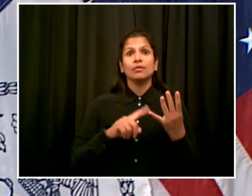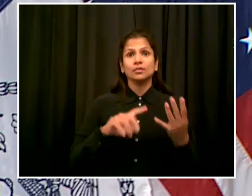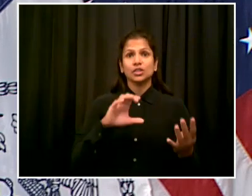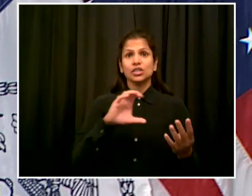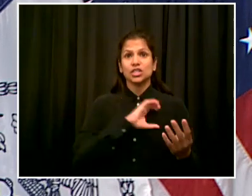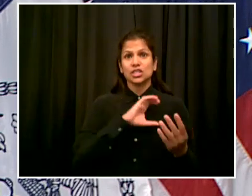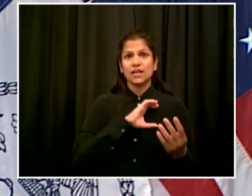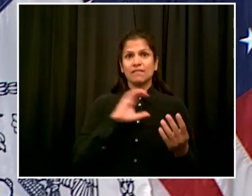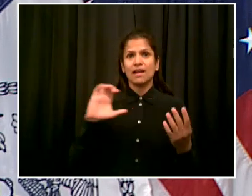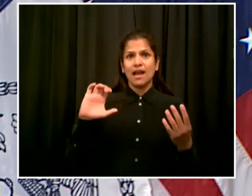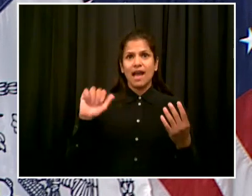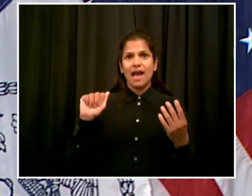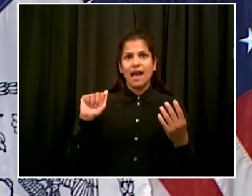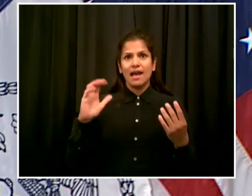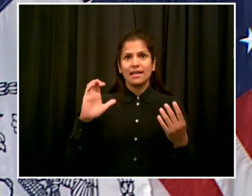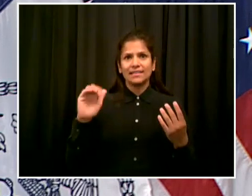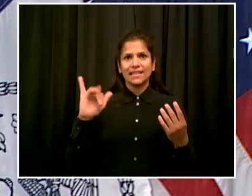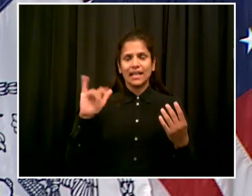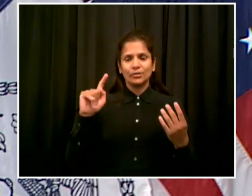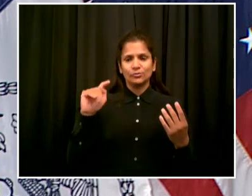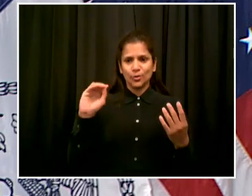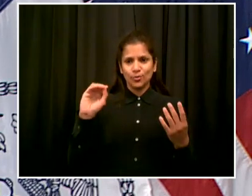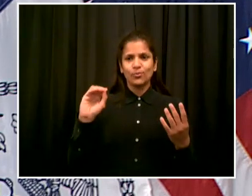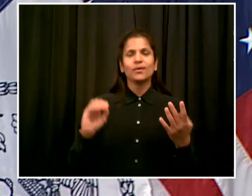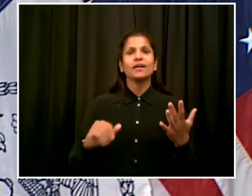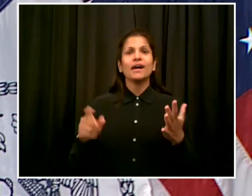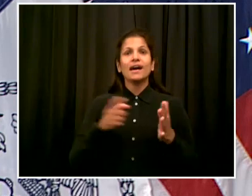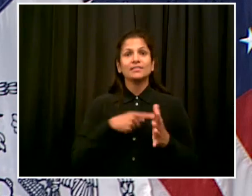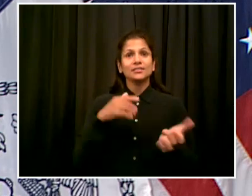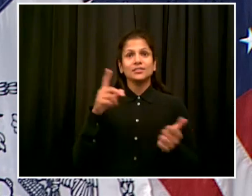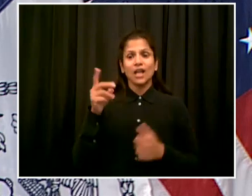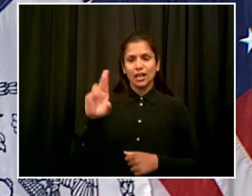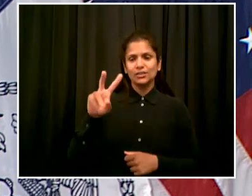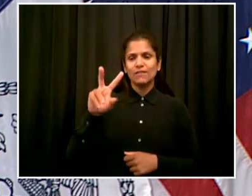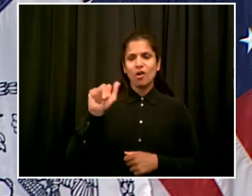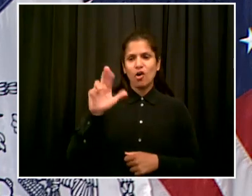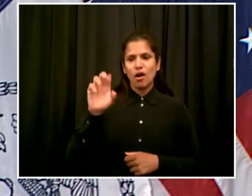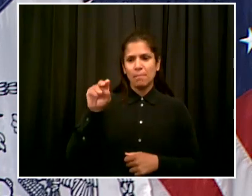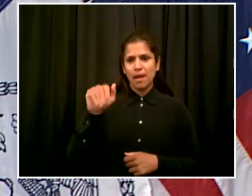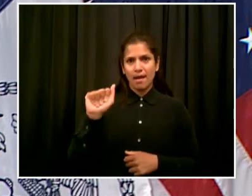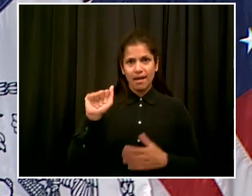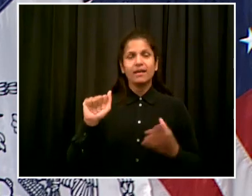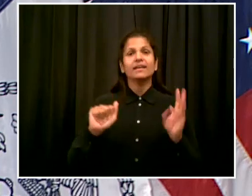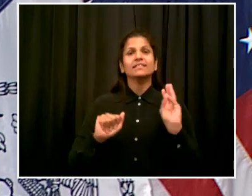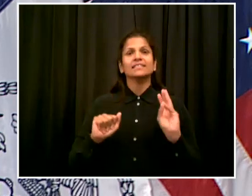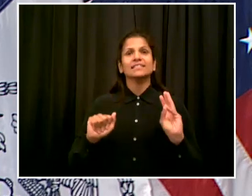TEST AD NTACRE CORP, SHERIFF